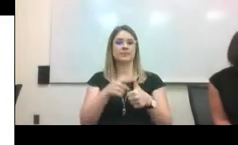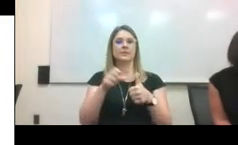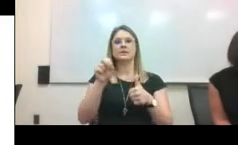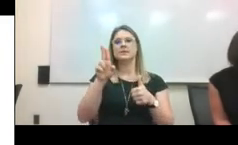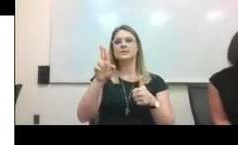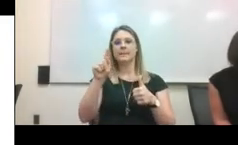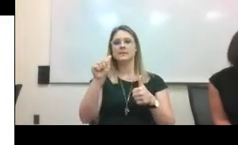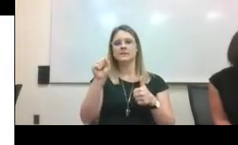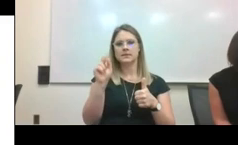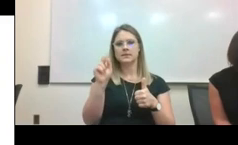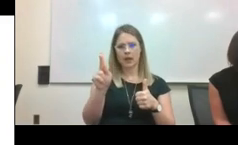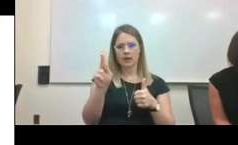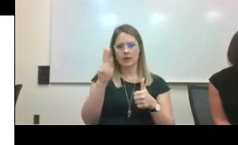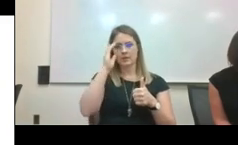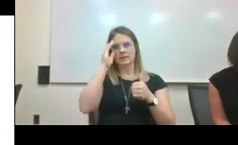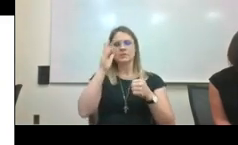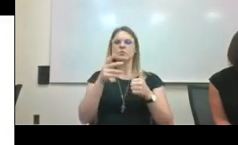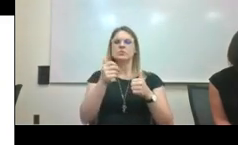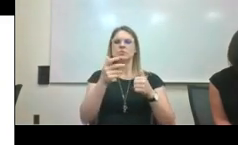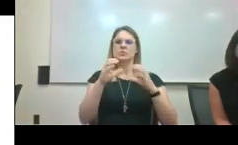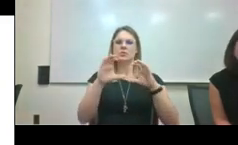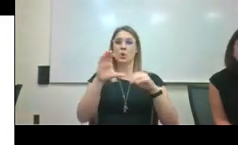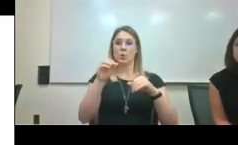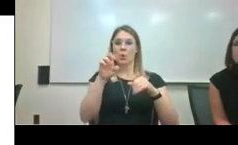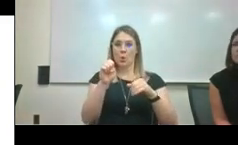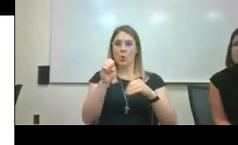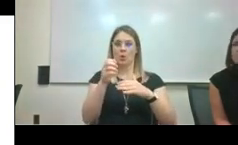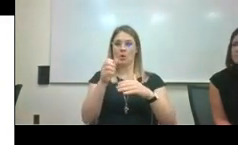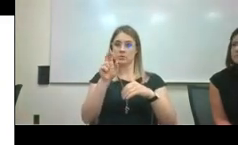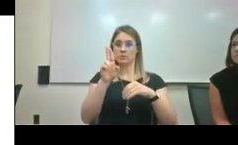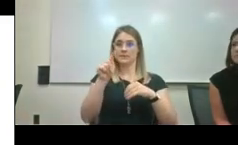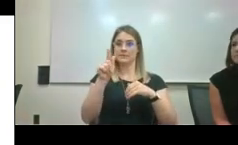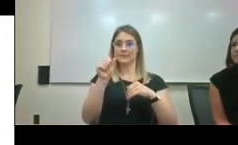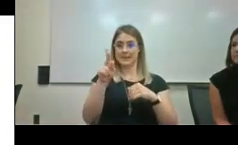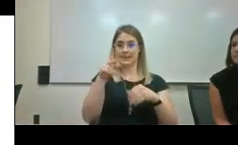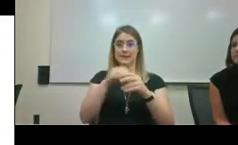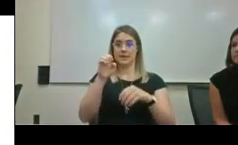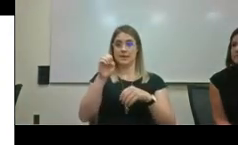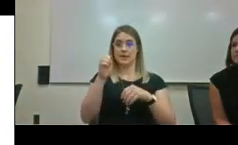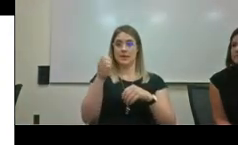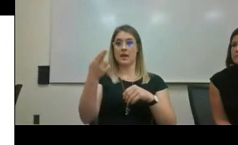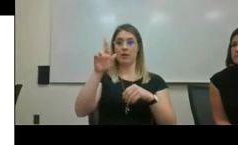So, there's a set of core subtask in EGRA. And there was a long conversation at the beginning,